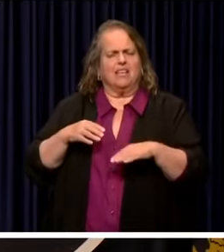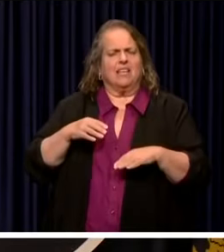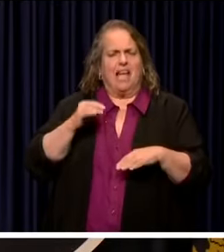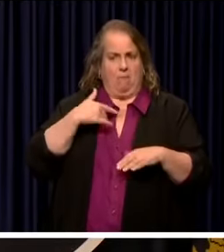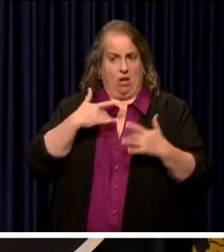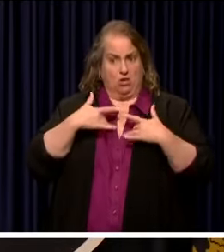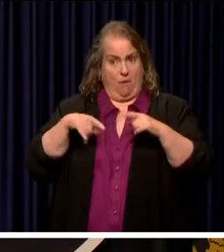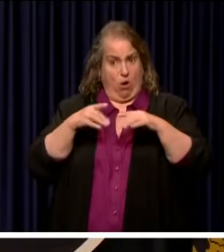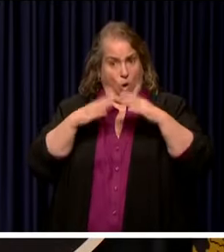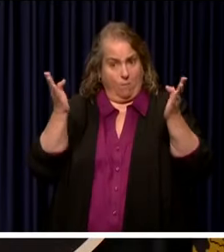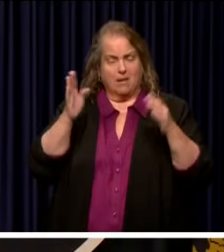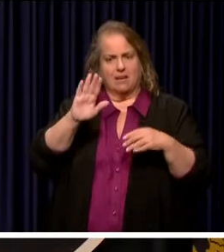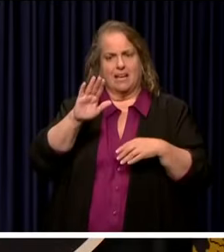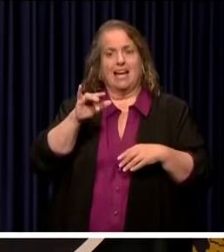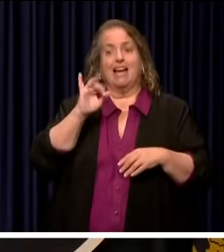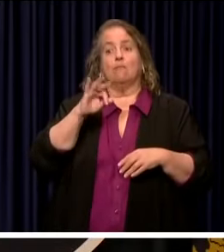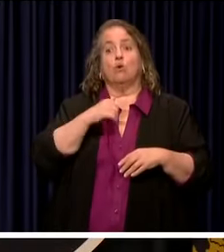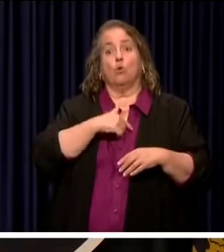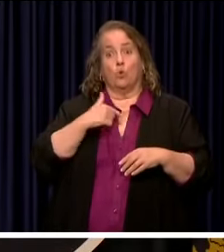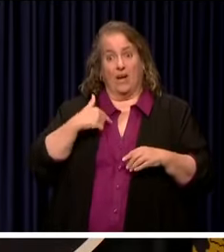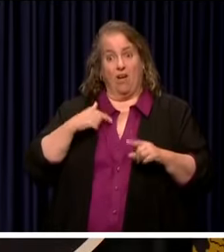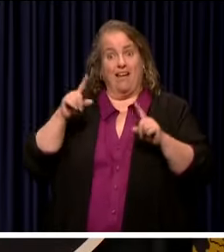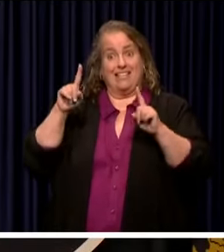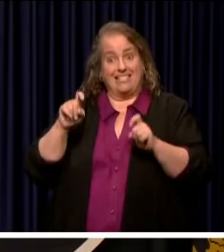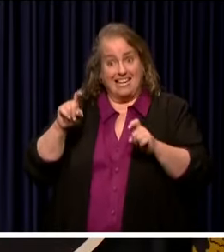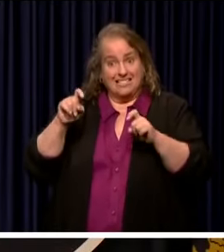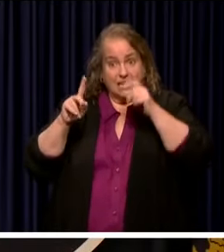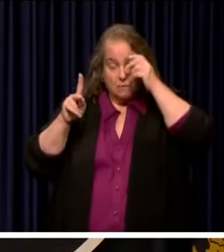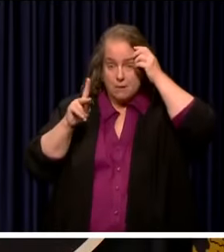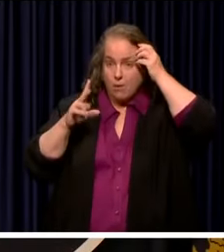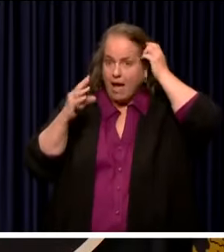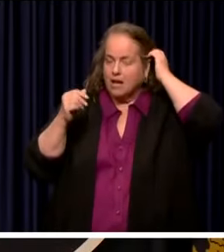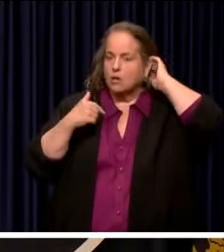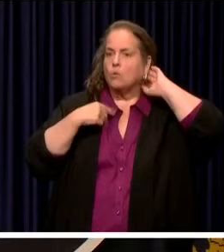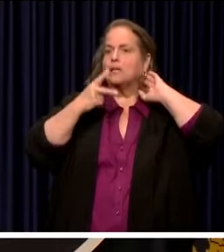THAT'S TAKING 48 HOURS, THEY'RE GIVINGS DIFFERENT GLIMPSES IN